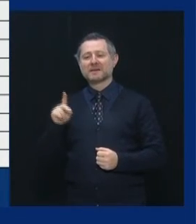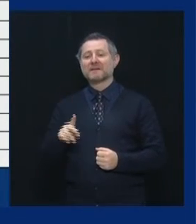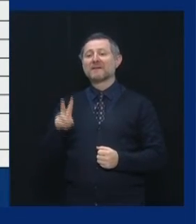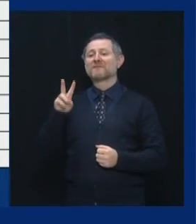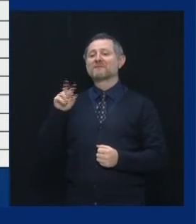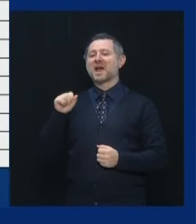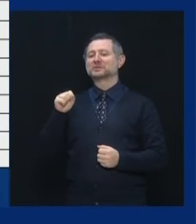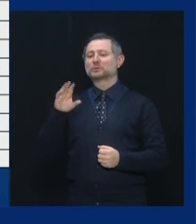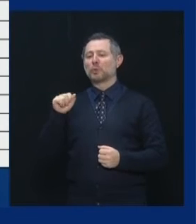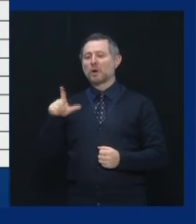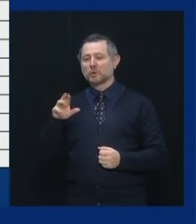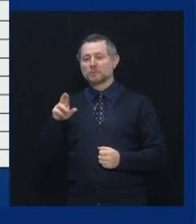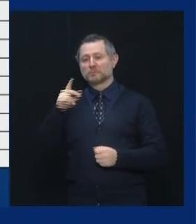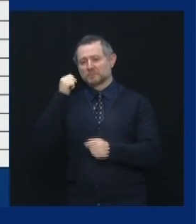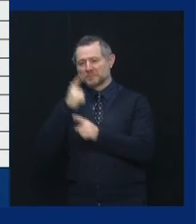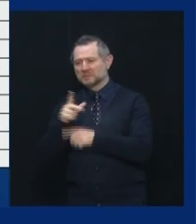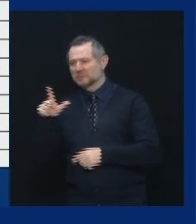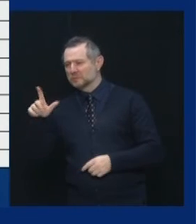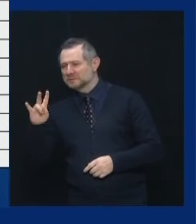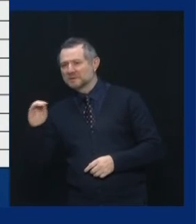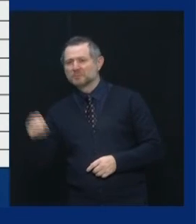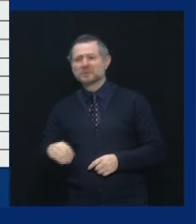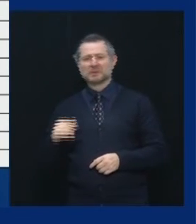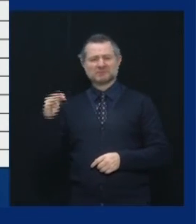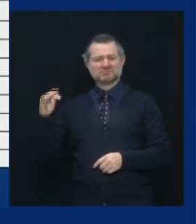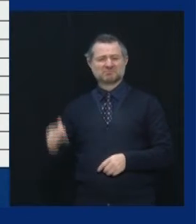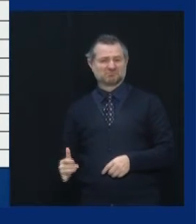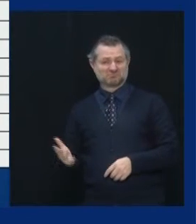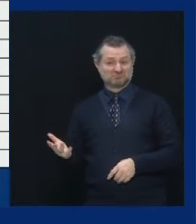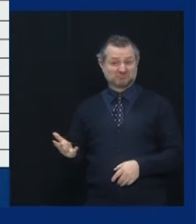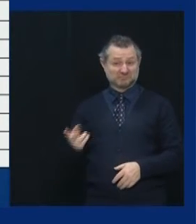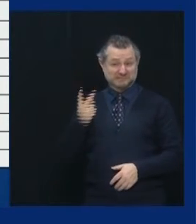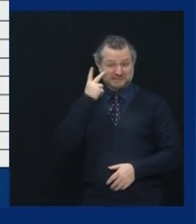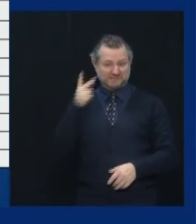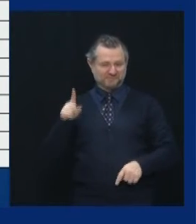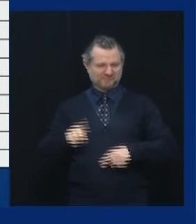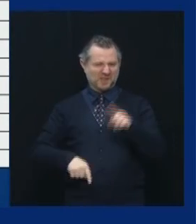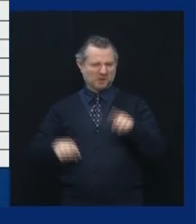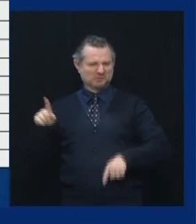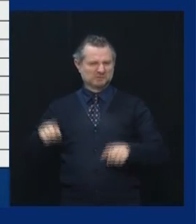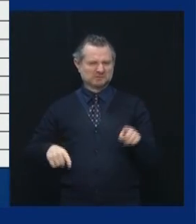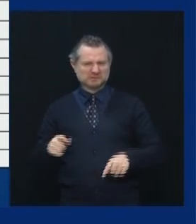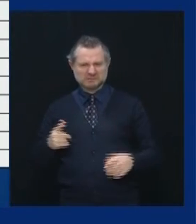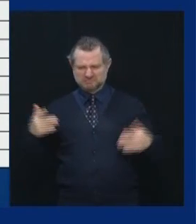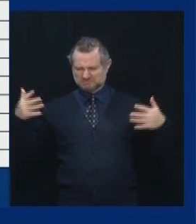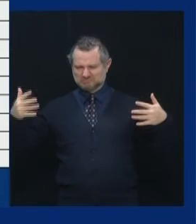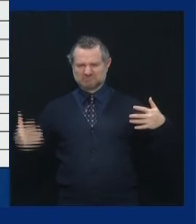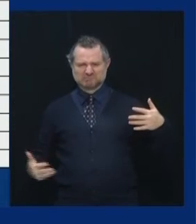NEW YORK CITY HEALTH AND HOSPITALS CONEY ISLAND, 34.